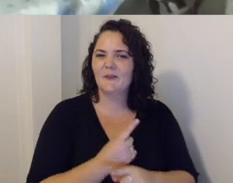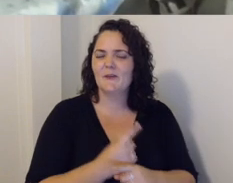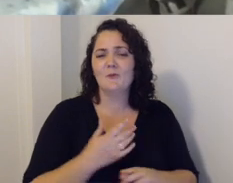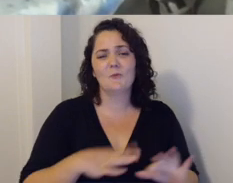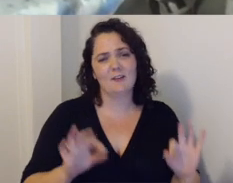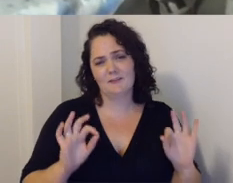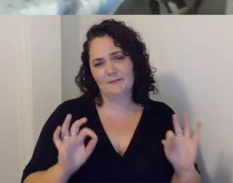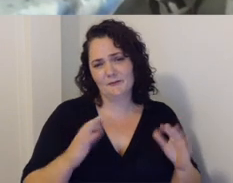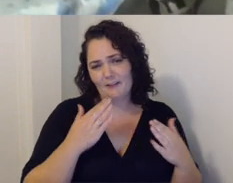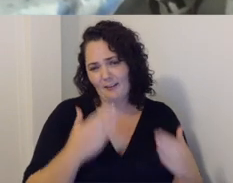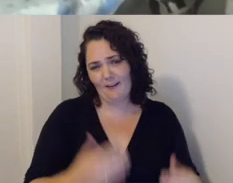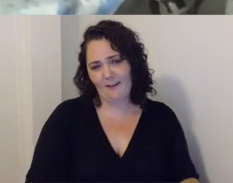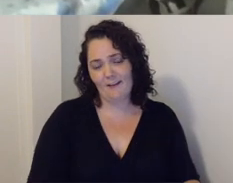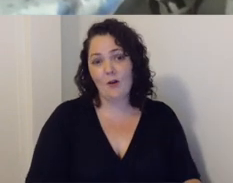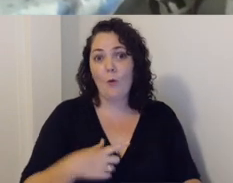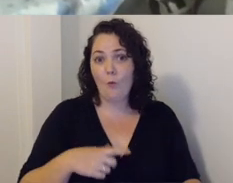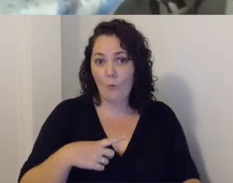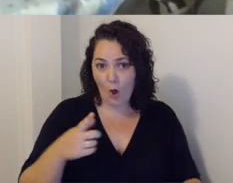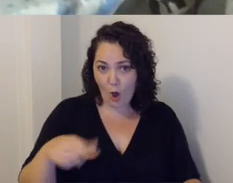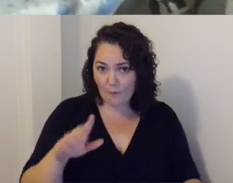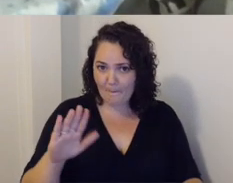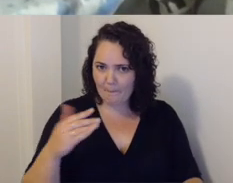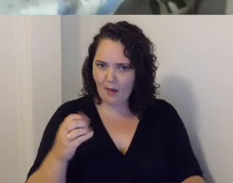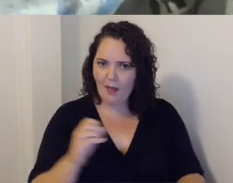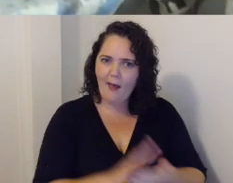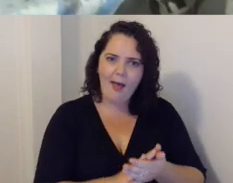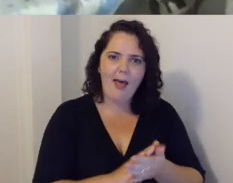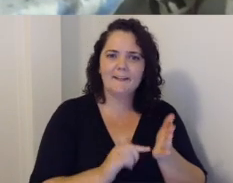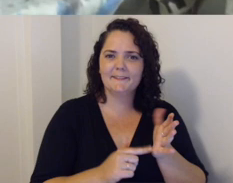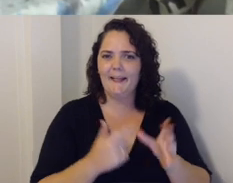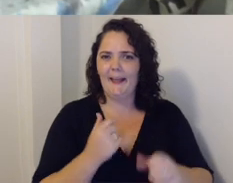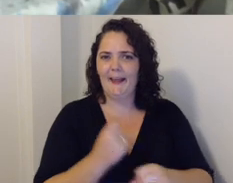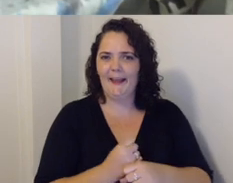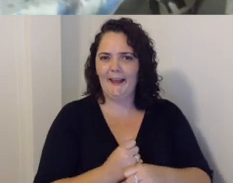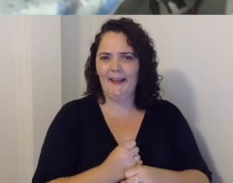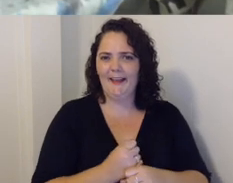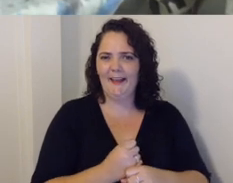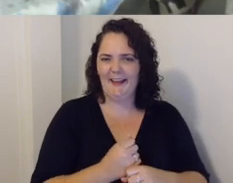a special thank you to everybody that's been tagging me in your as you share your drawings, it's